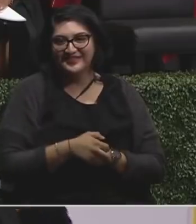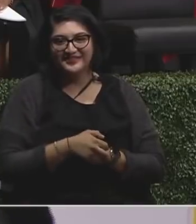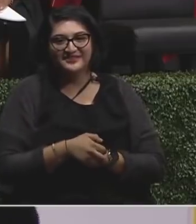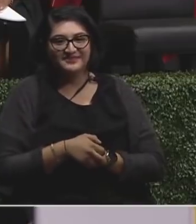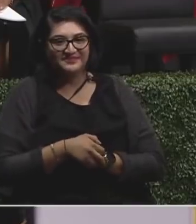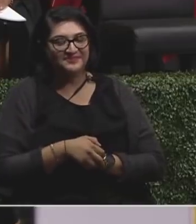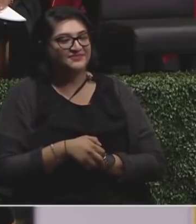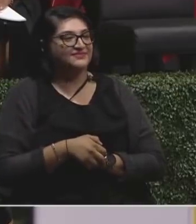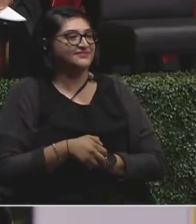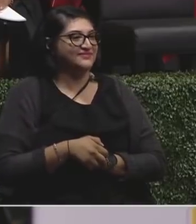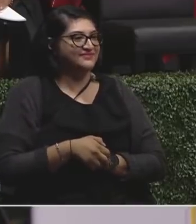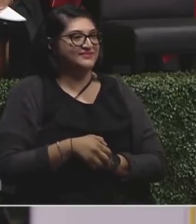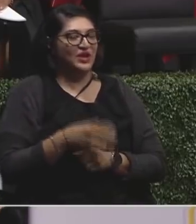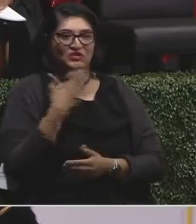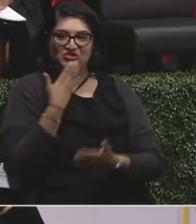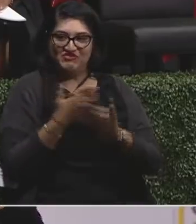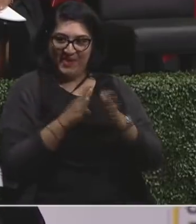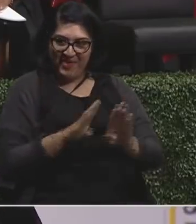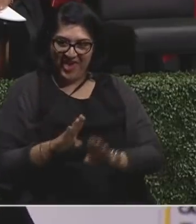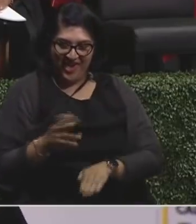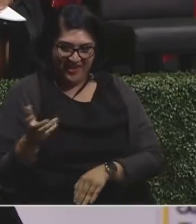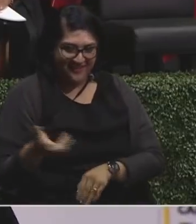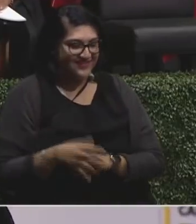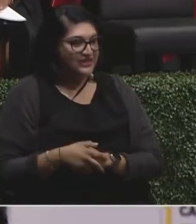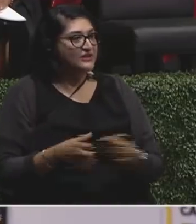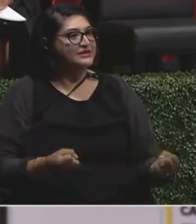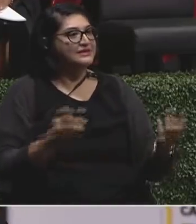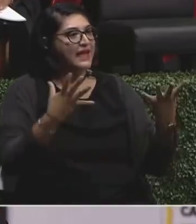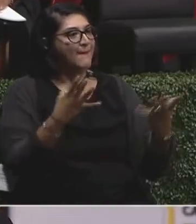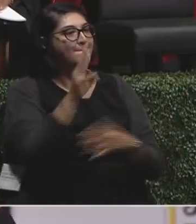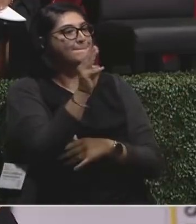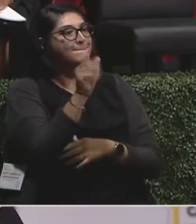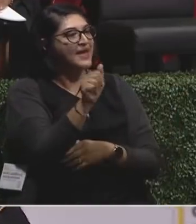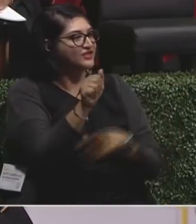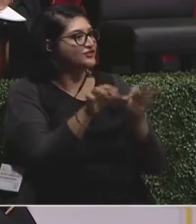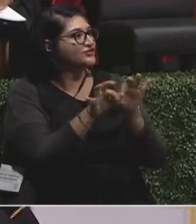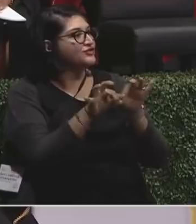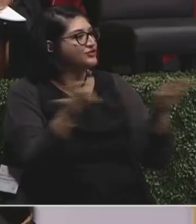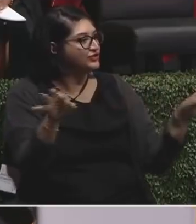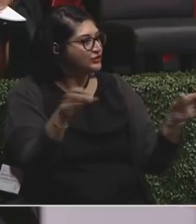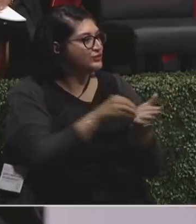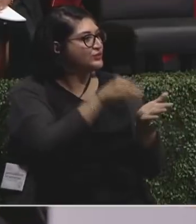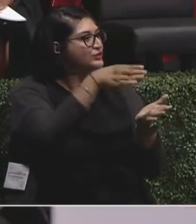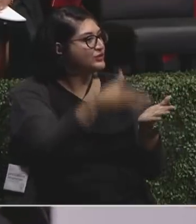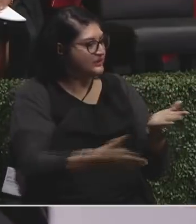IF YOU ASK THAT TO THE OTHER STUDENTS, THEY YELL, SCREAM, AND STAMP THEIR FEET.